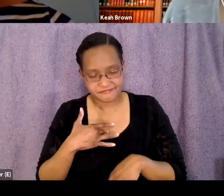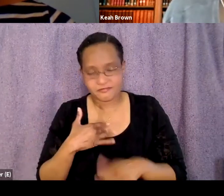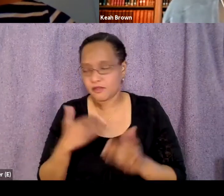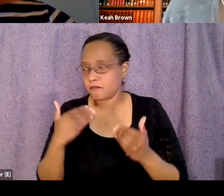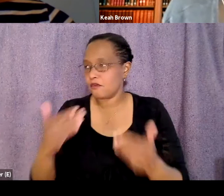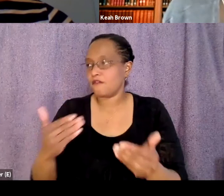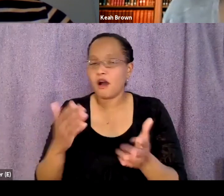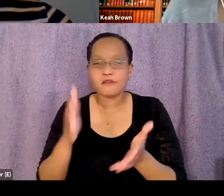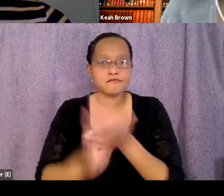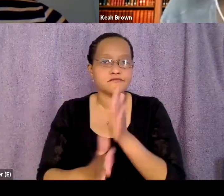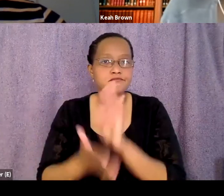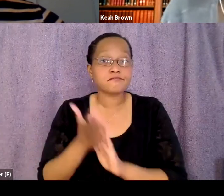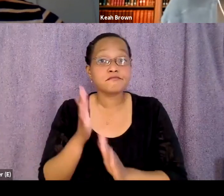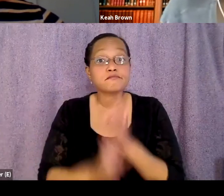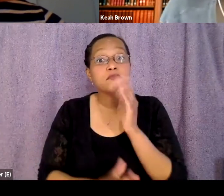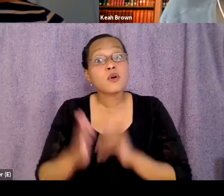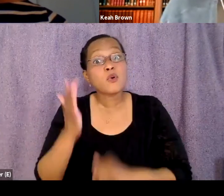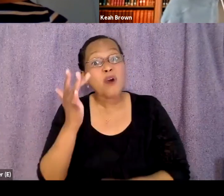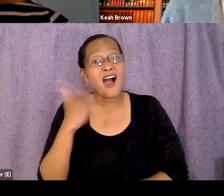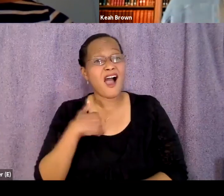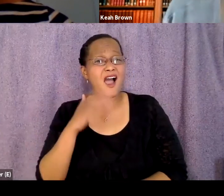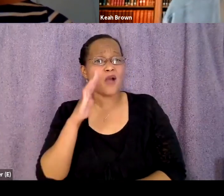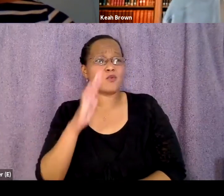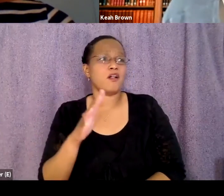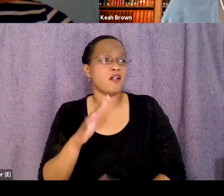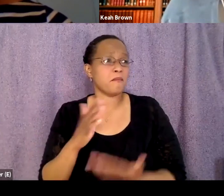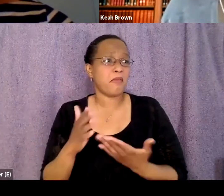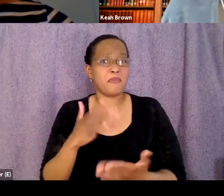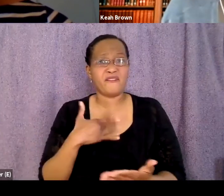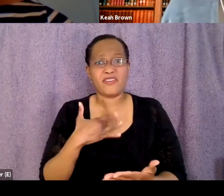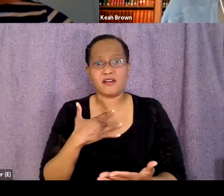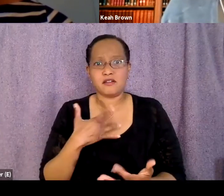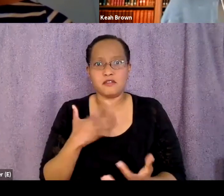Keah Brown: With frustration that I'm not after I'm not here to spend my life, making